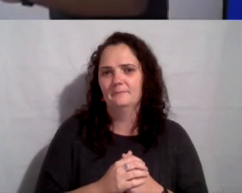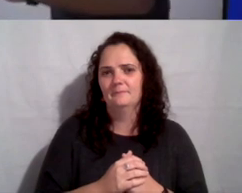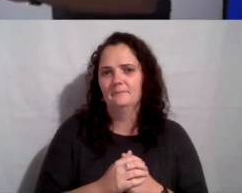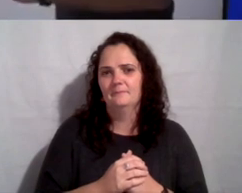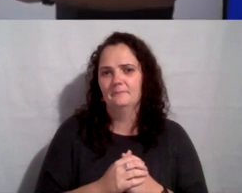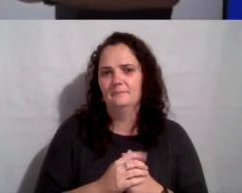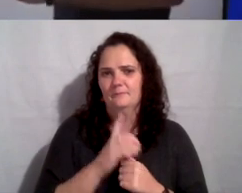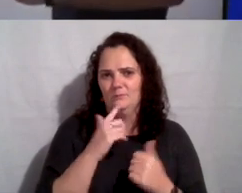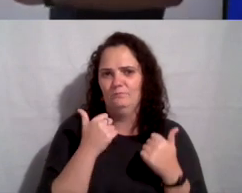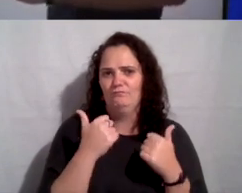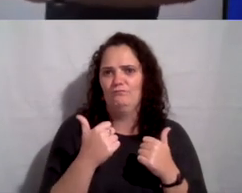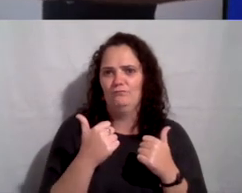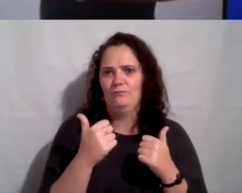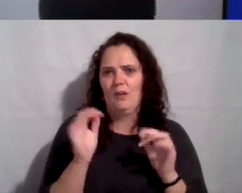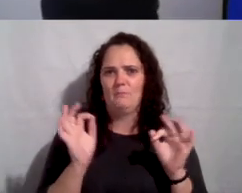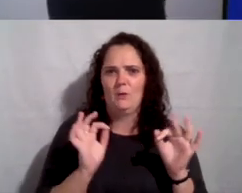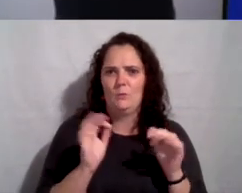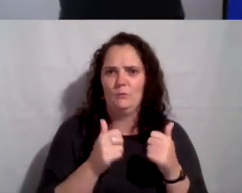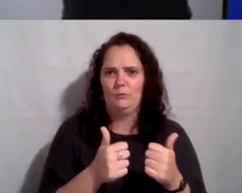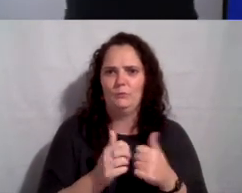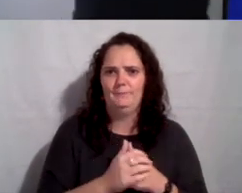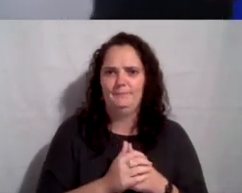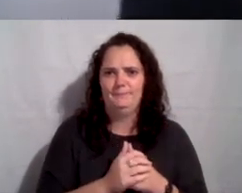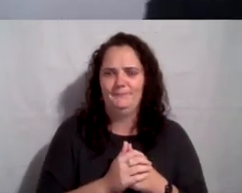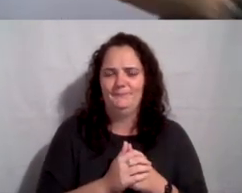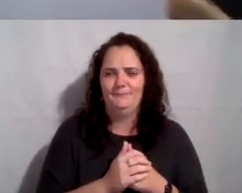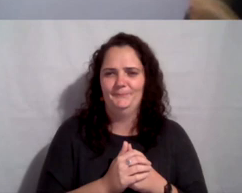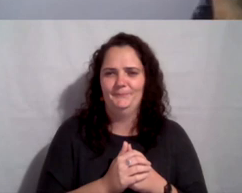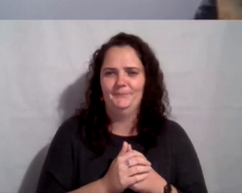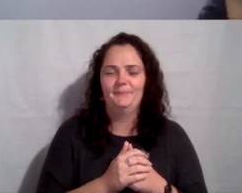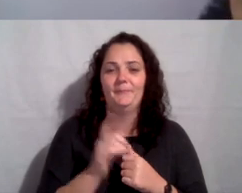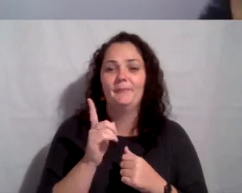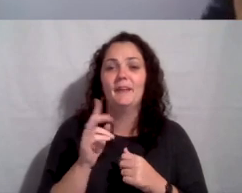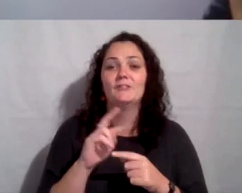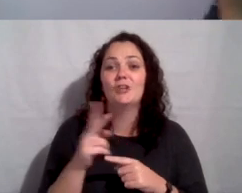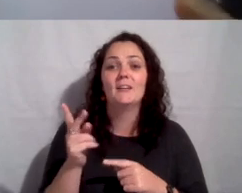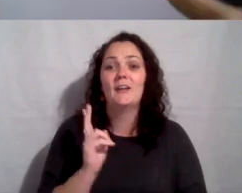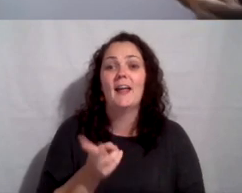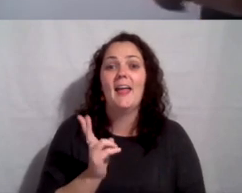Great pose, y'all And let's switch it again